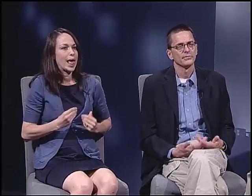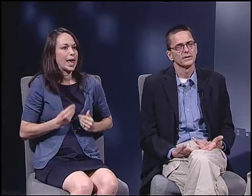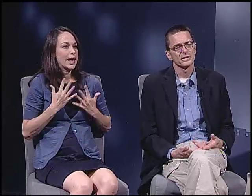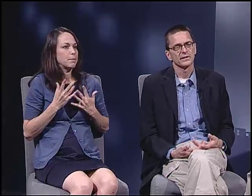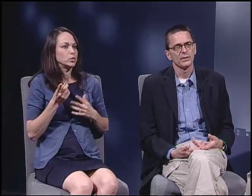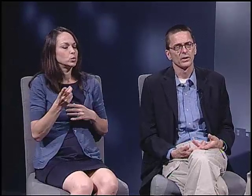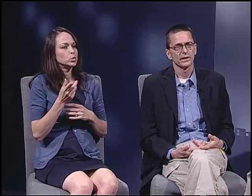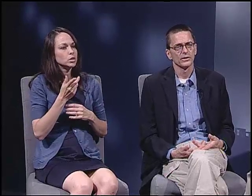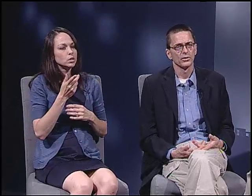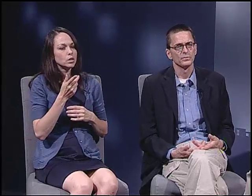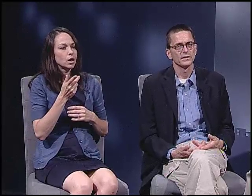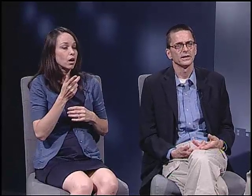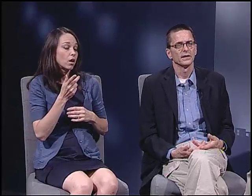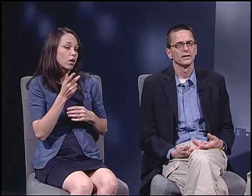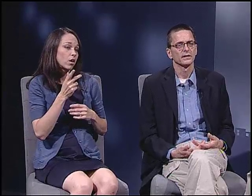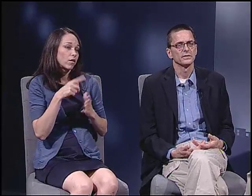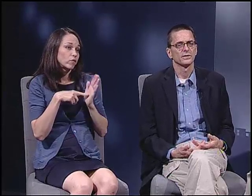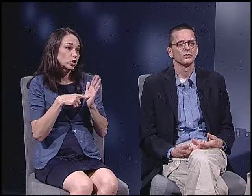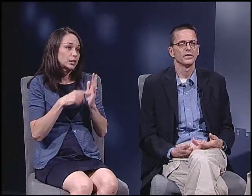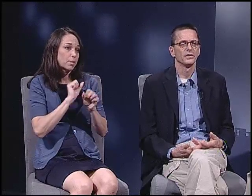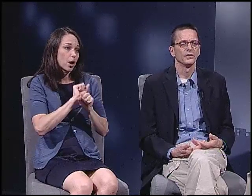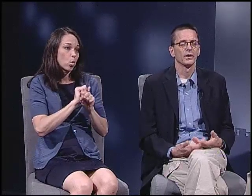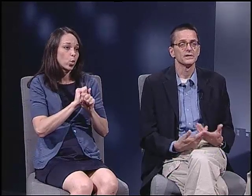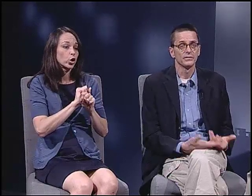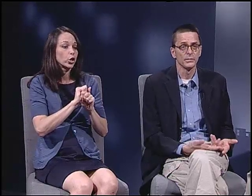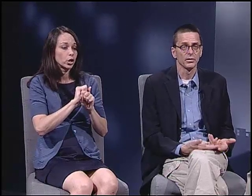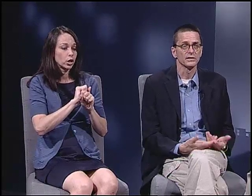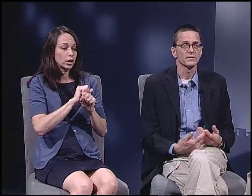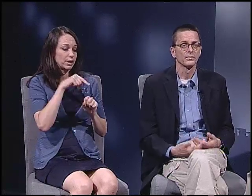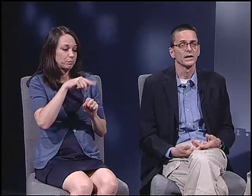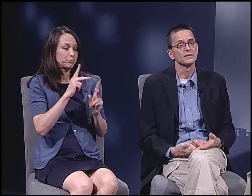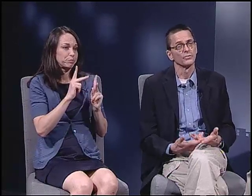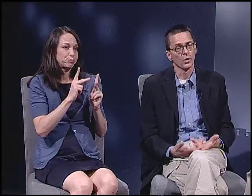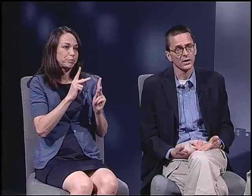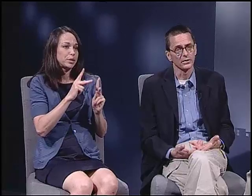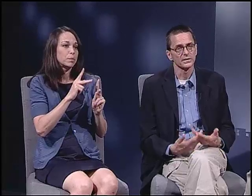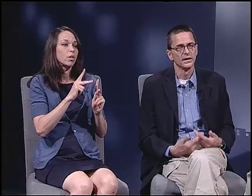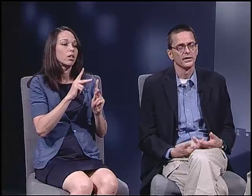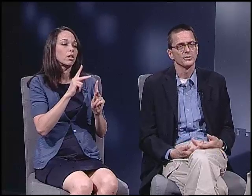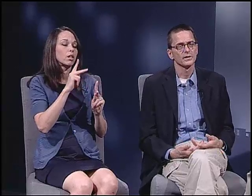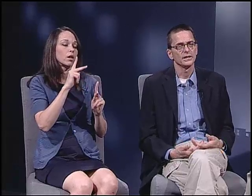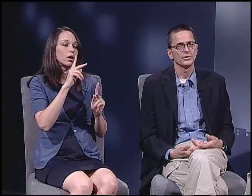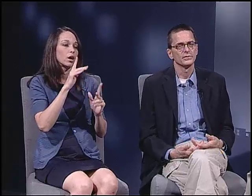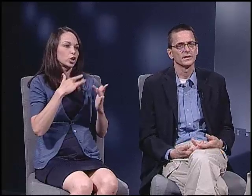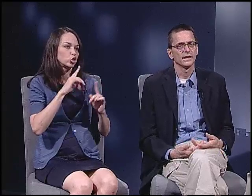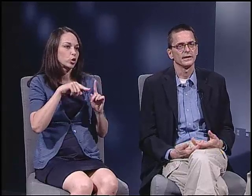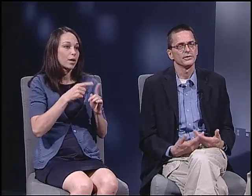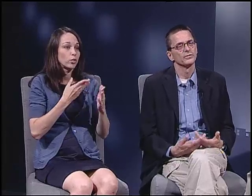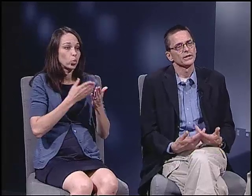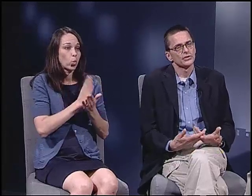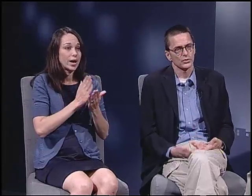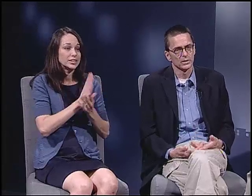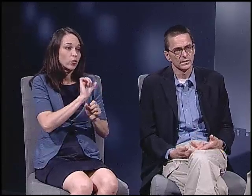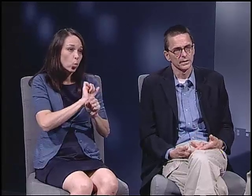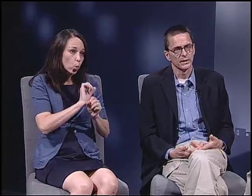For instance, I work in groups that are concerned with the rights of immigrants, the rights of workers. Those are issues that I feel very strongly about.